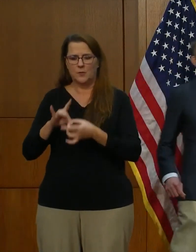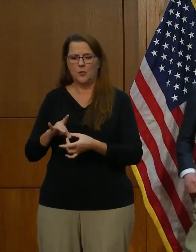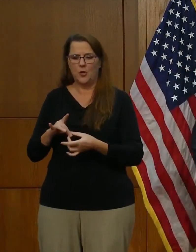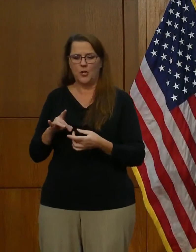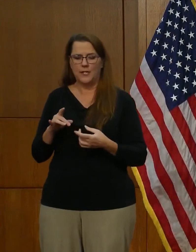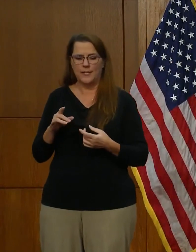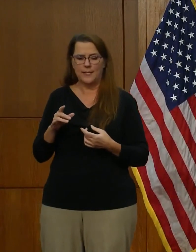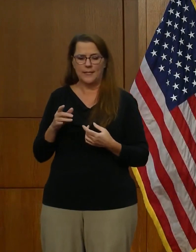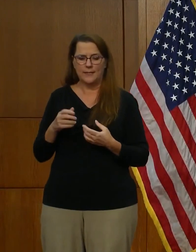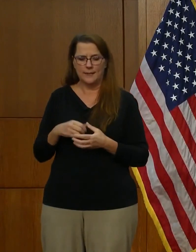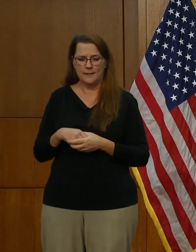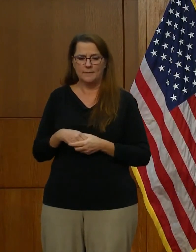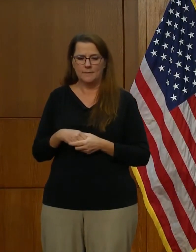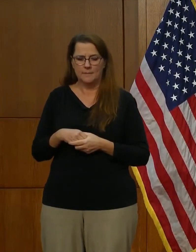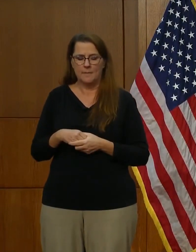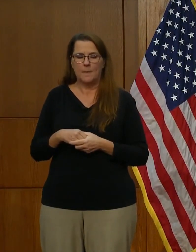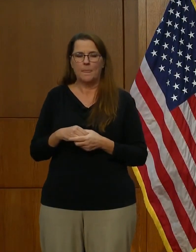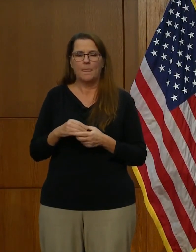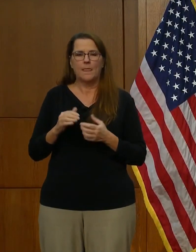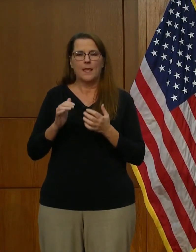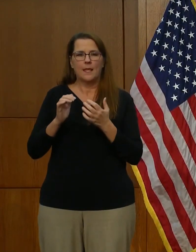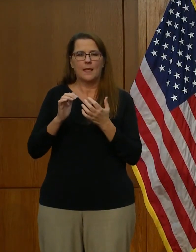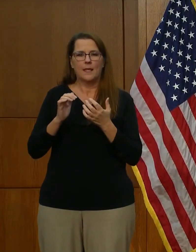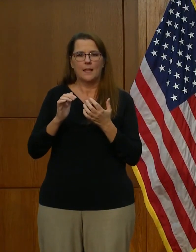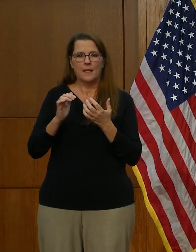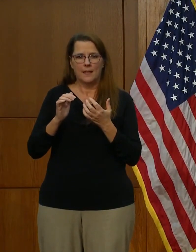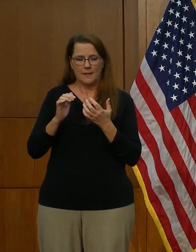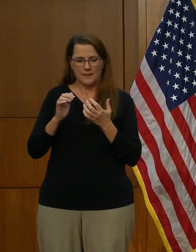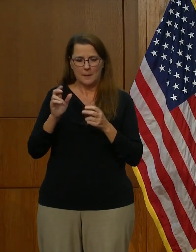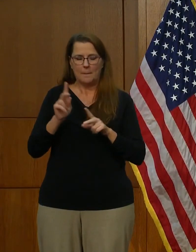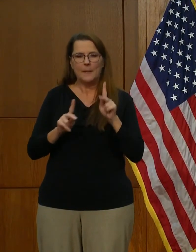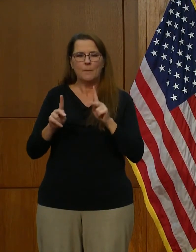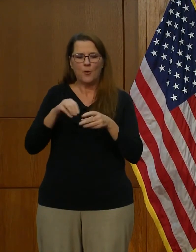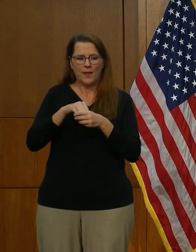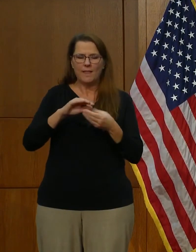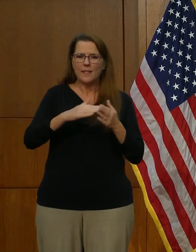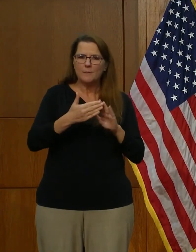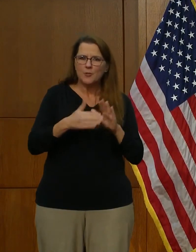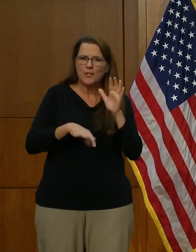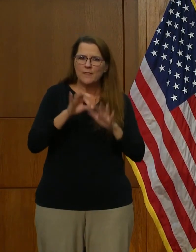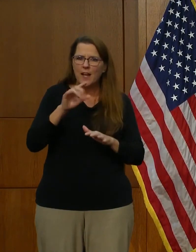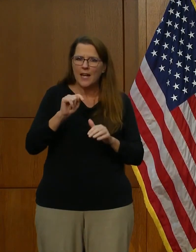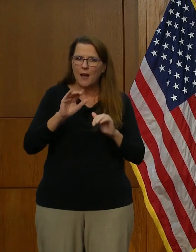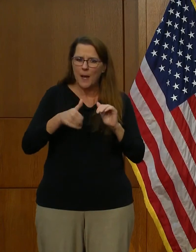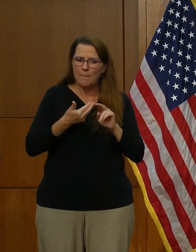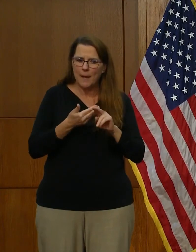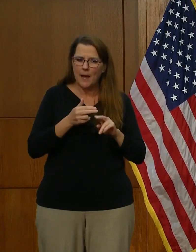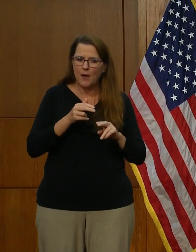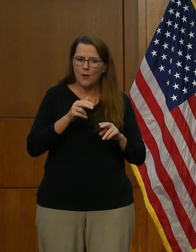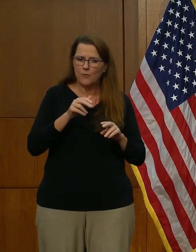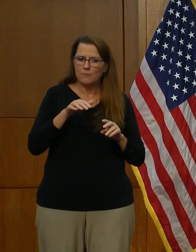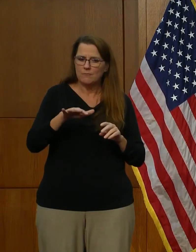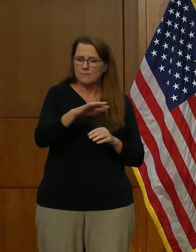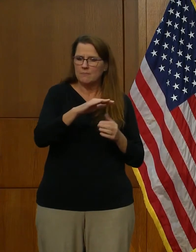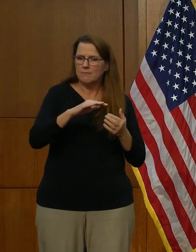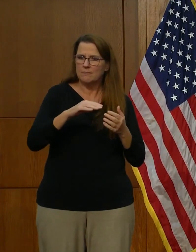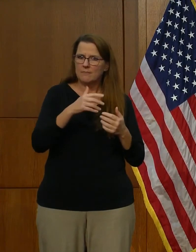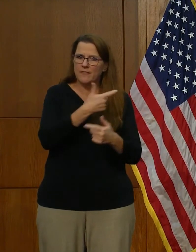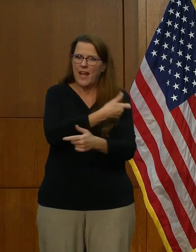QUESTION'S WAS REGARDING. HOW DO. PEOPLE IN THE COMMUNITY